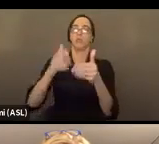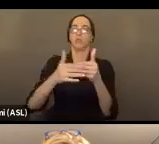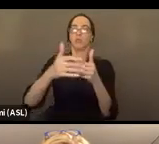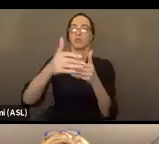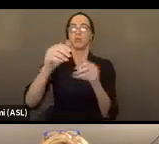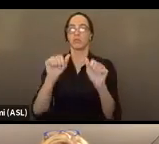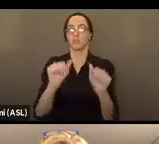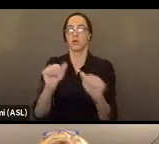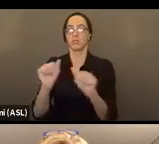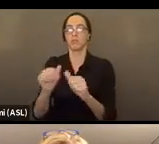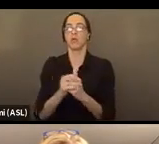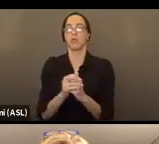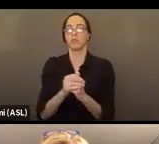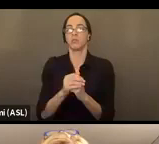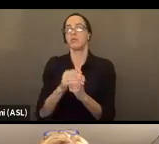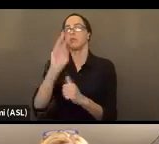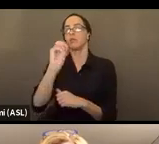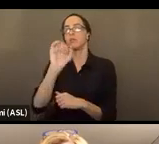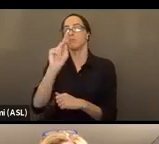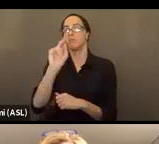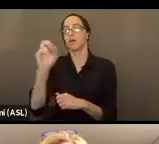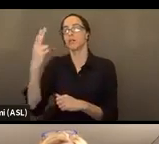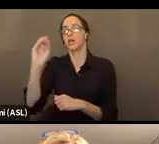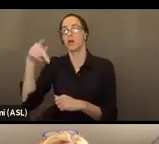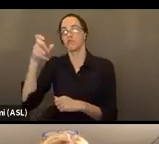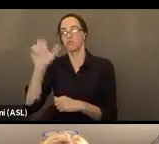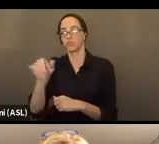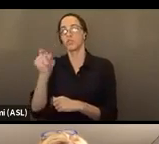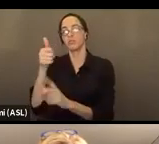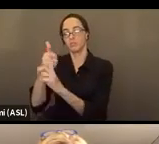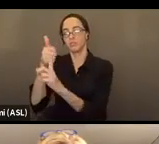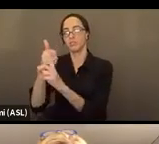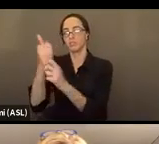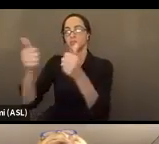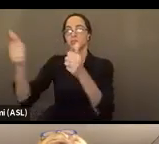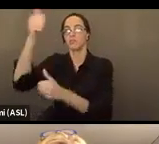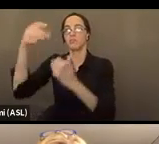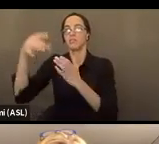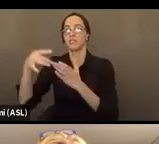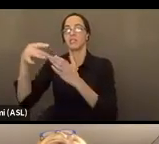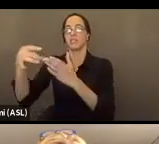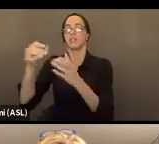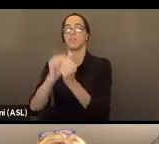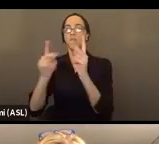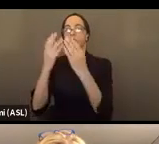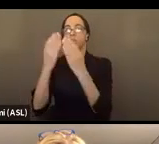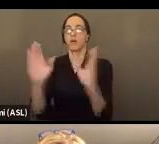in the lead of that through the public authority uh we attach people to work with people in their